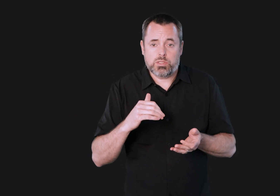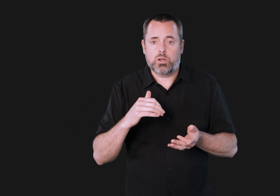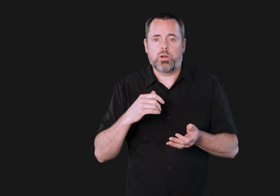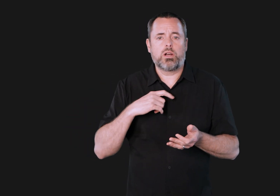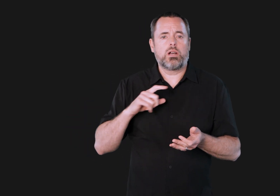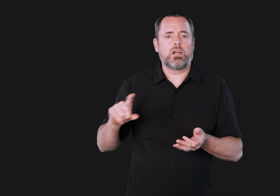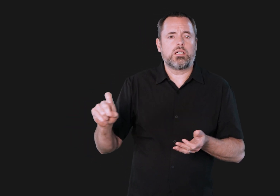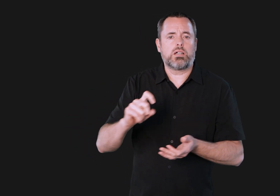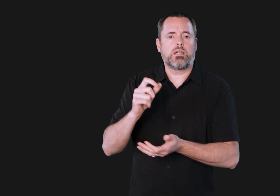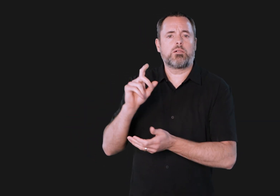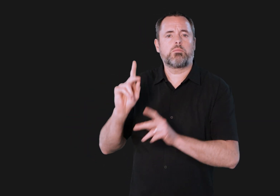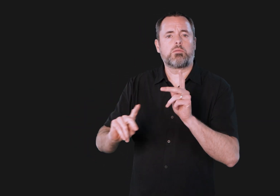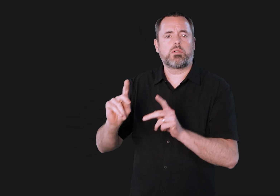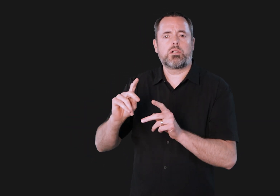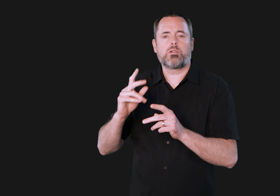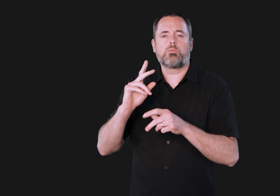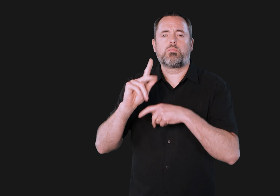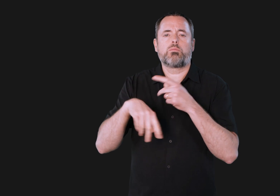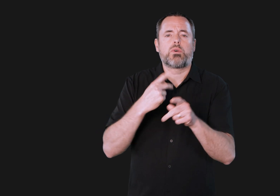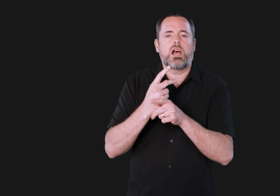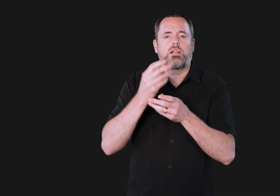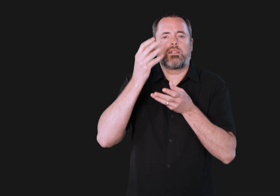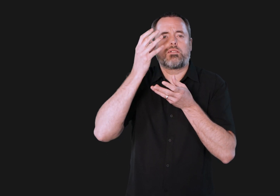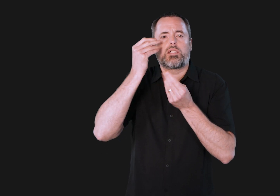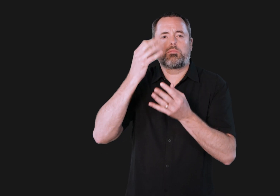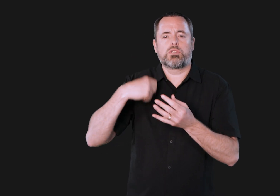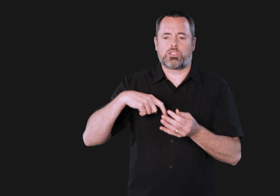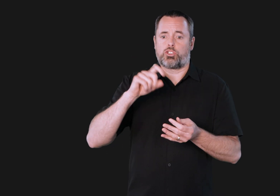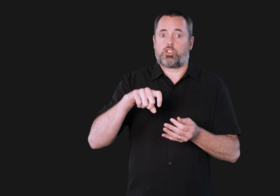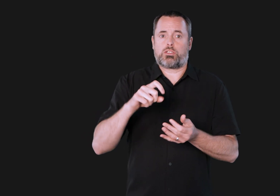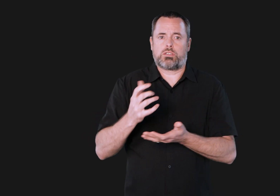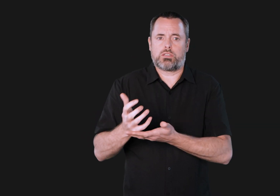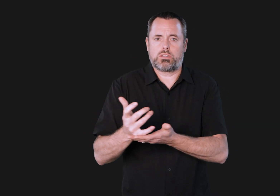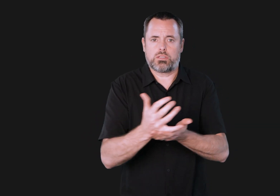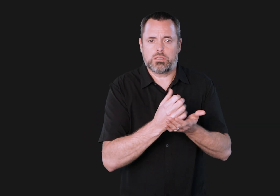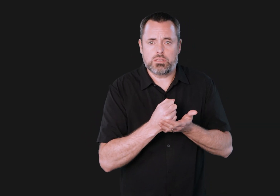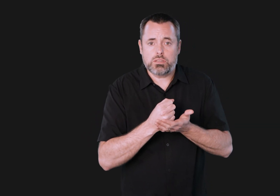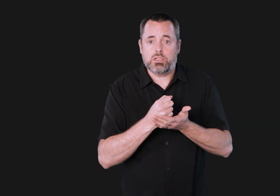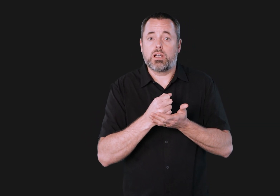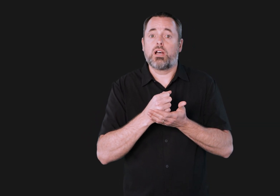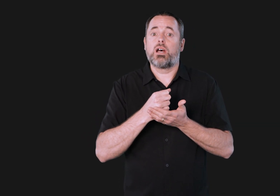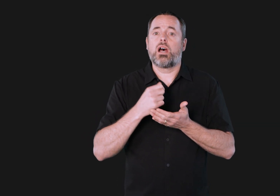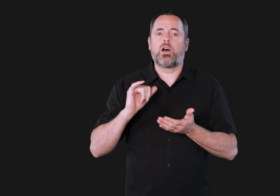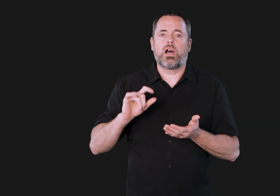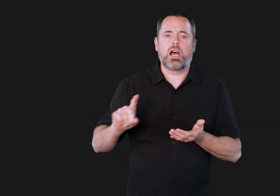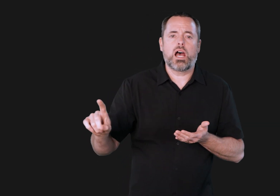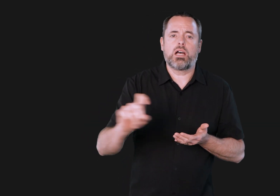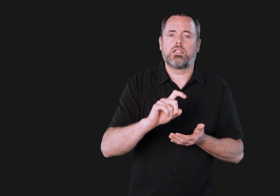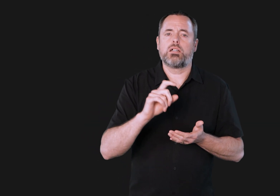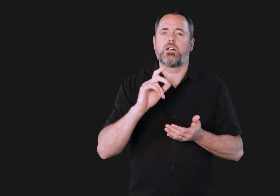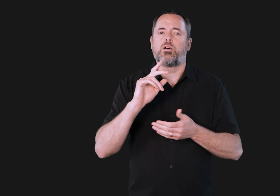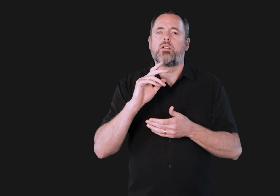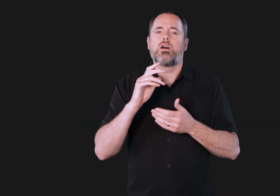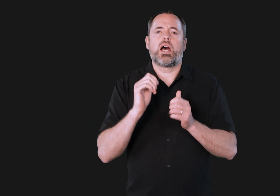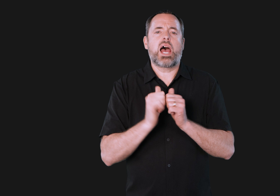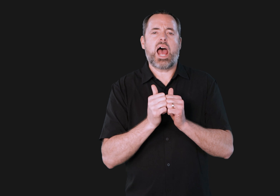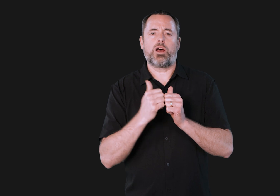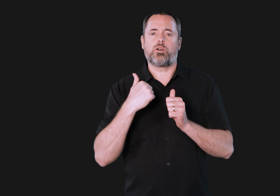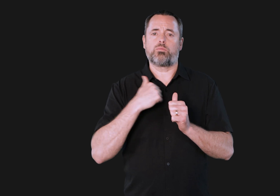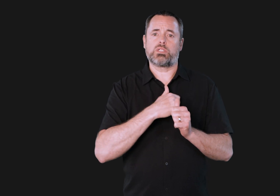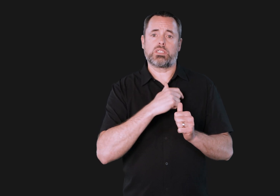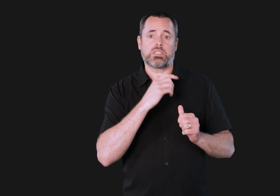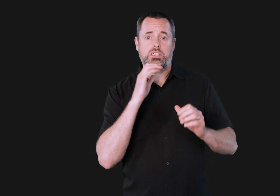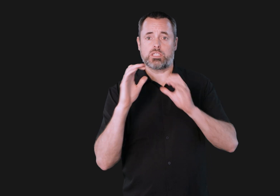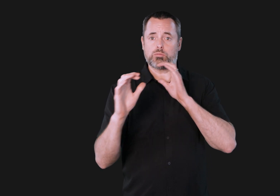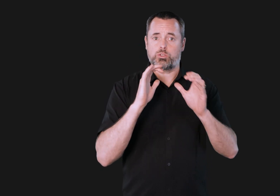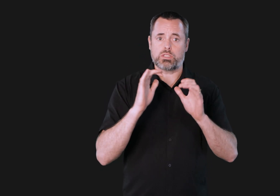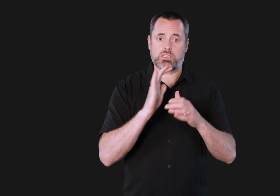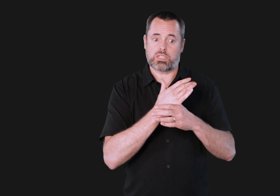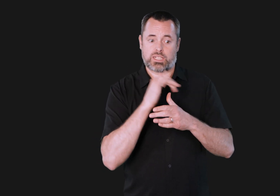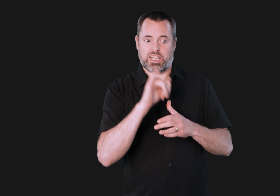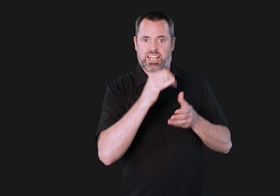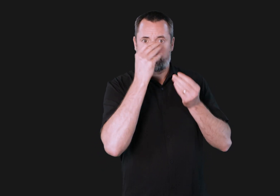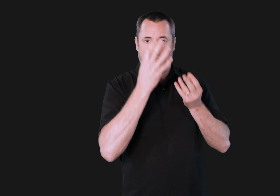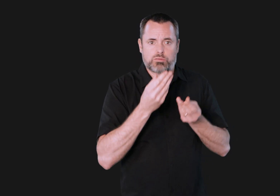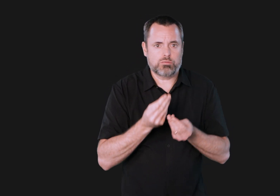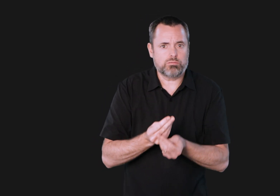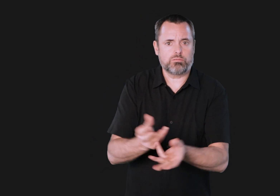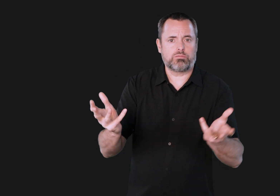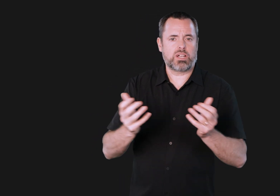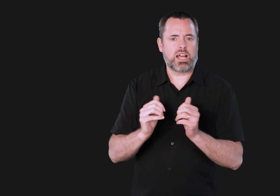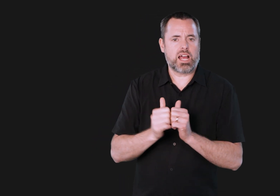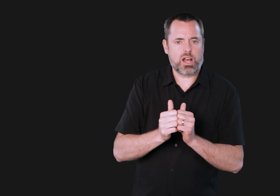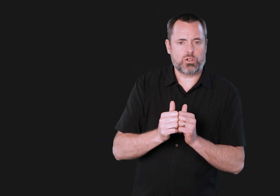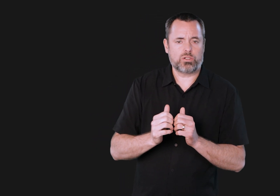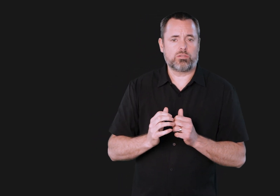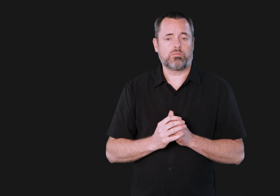We asked people what sort of information we should collect. We also asked people how we should communicate and share this information.